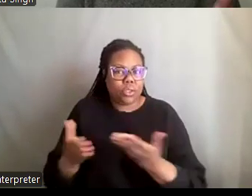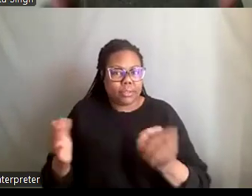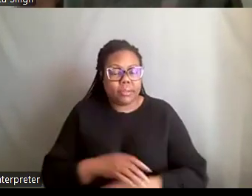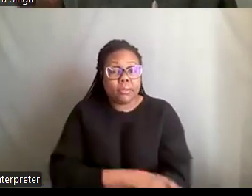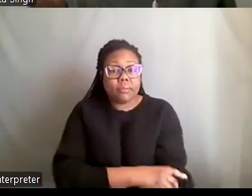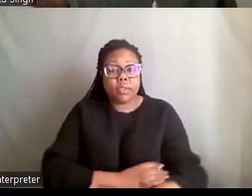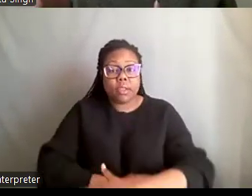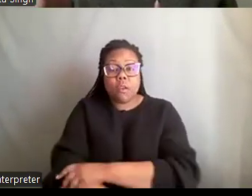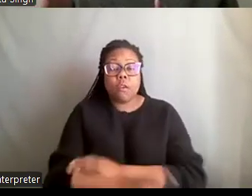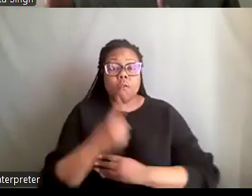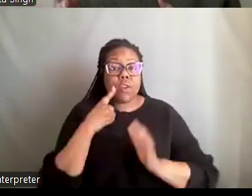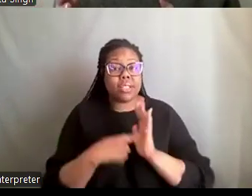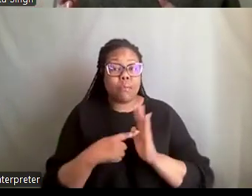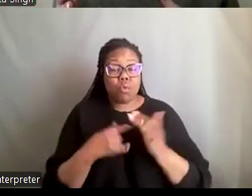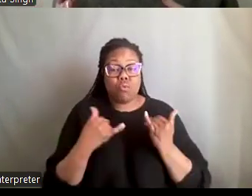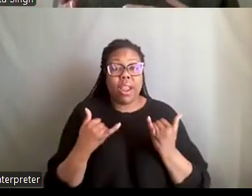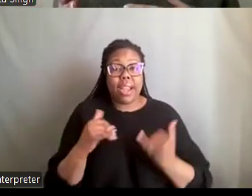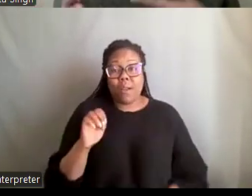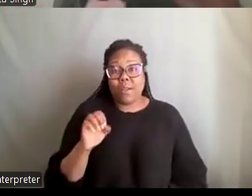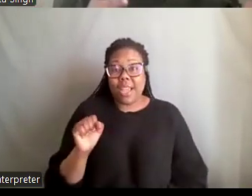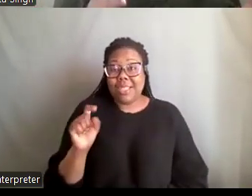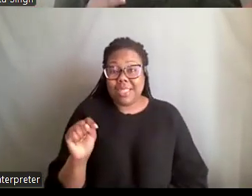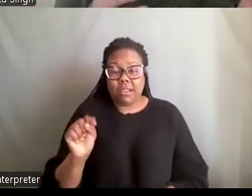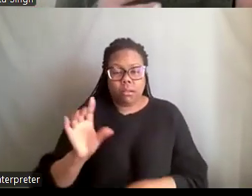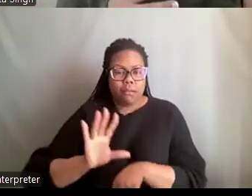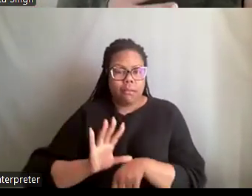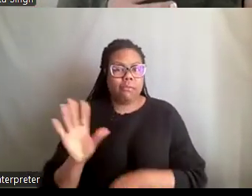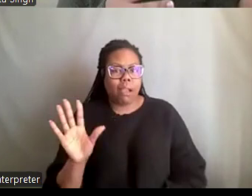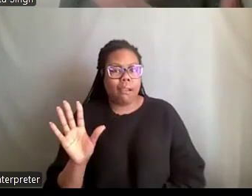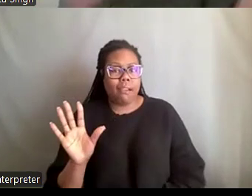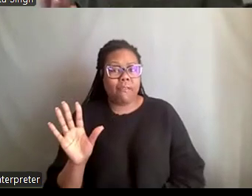done. For example, right now it's like 5:00 p.m. at least